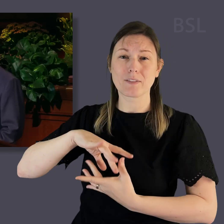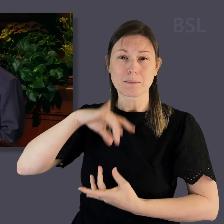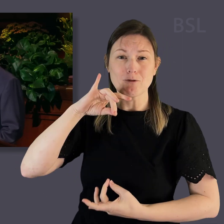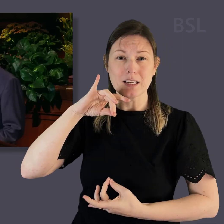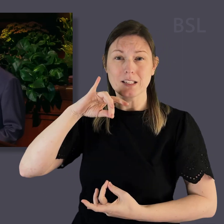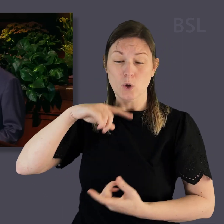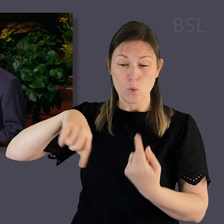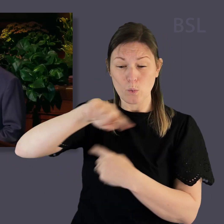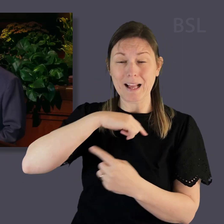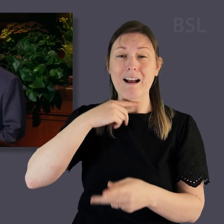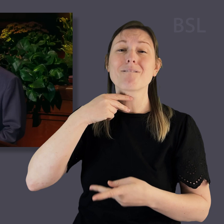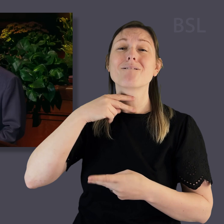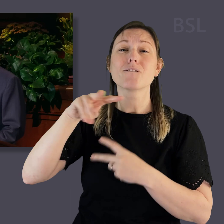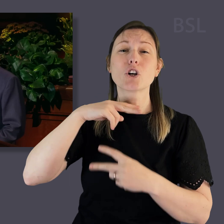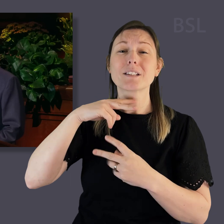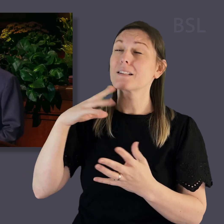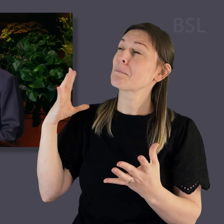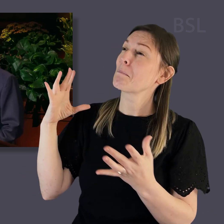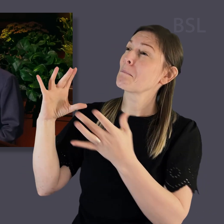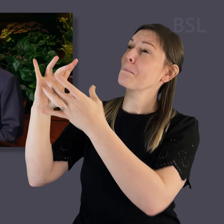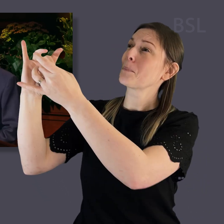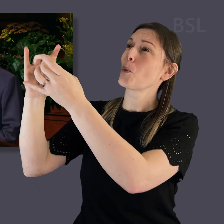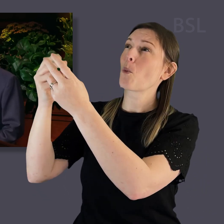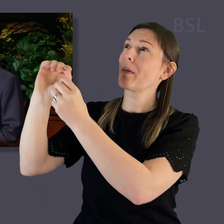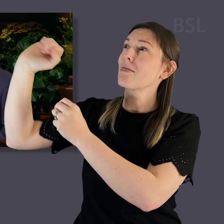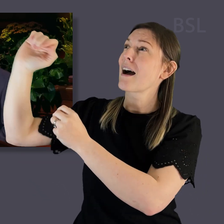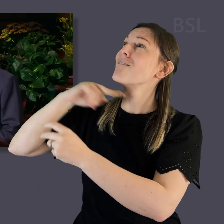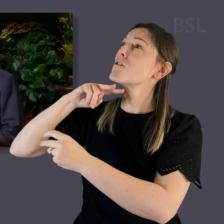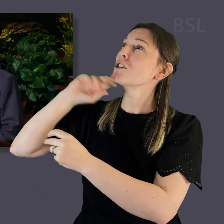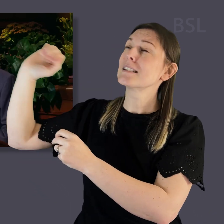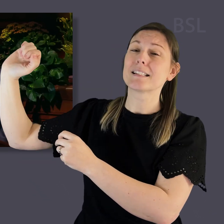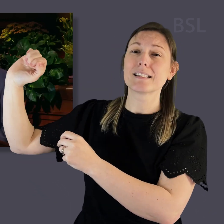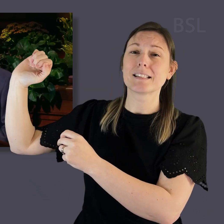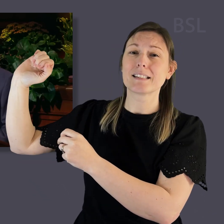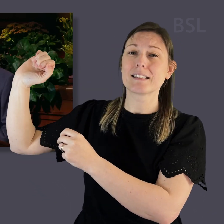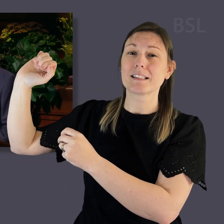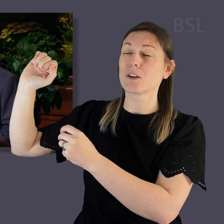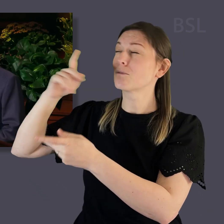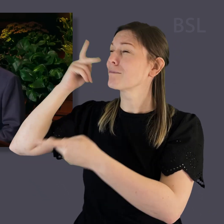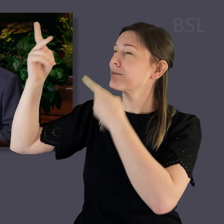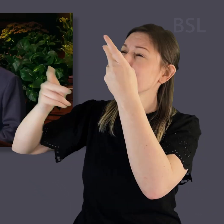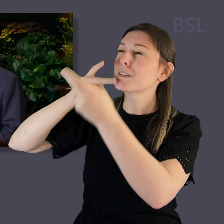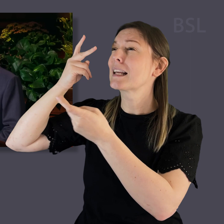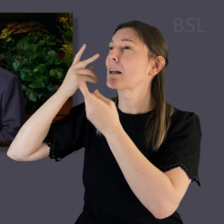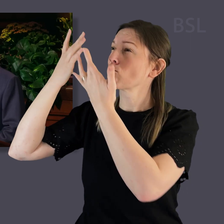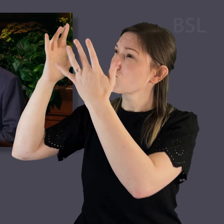we may mingle our voices with those bright, shining seraphs around thy throne, with acclamations of praise,